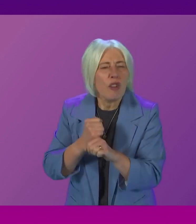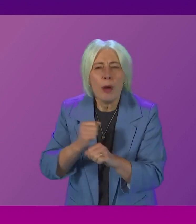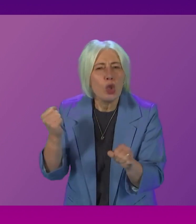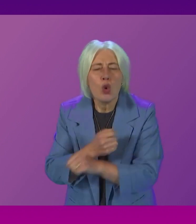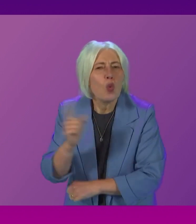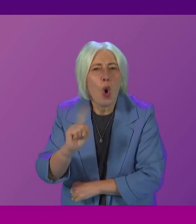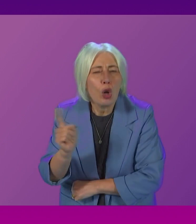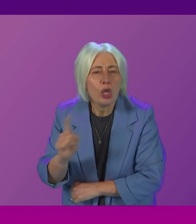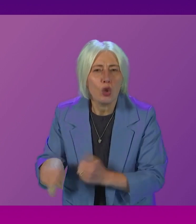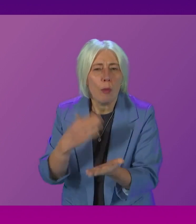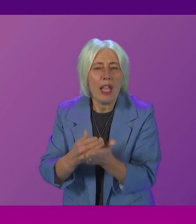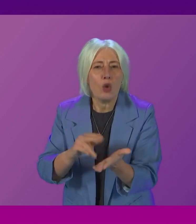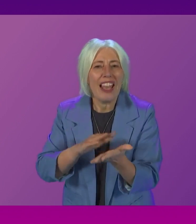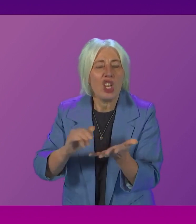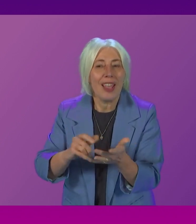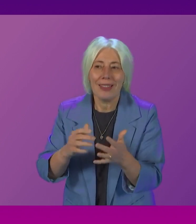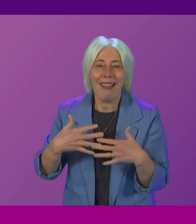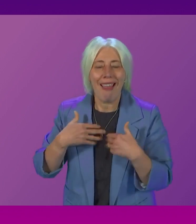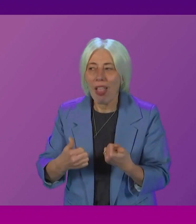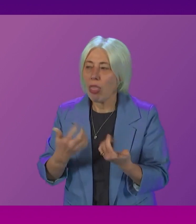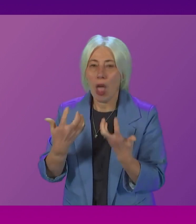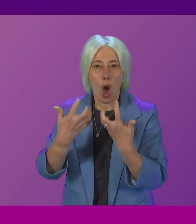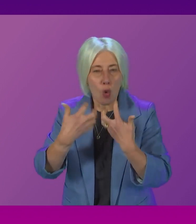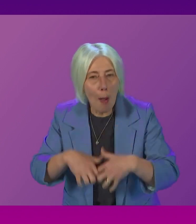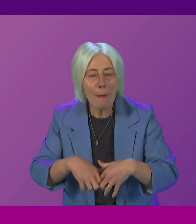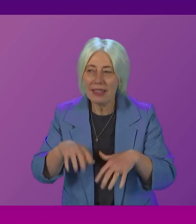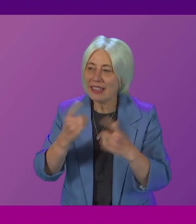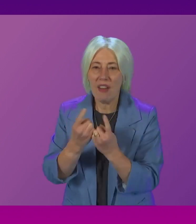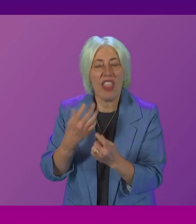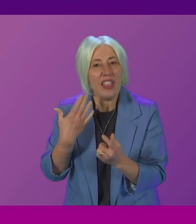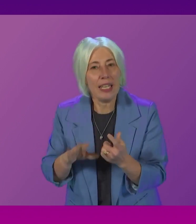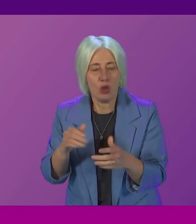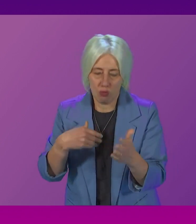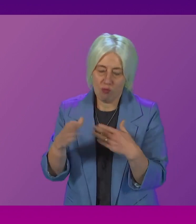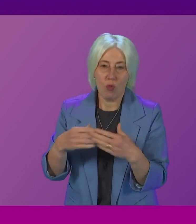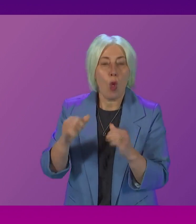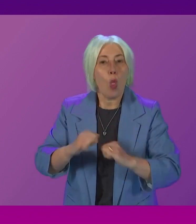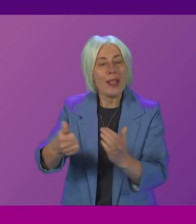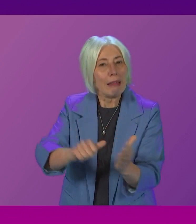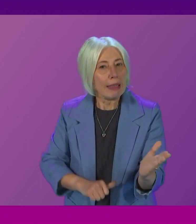that the NHS has the equipment that it needs to tackle the waiting list. Is it acceptable